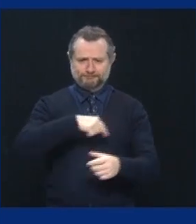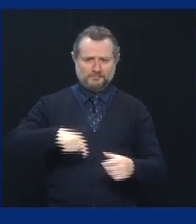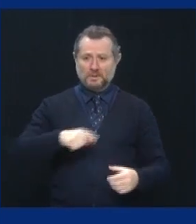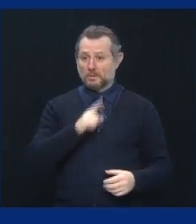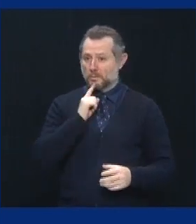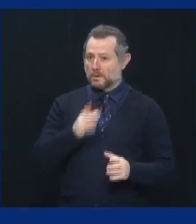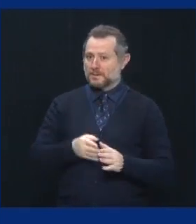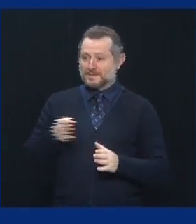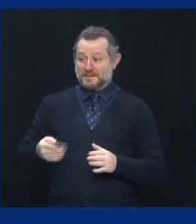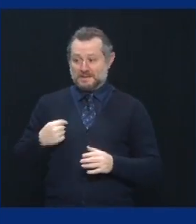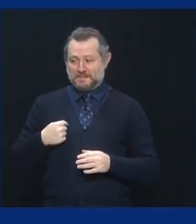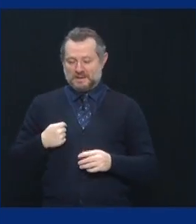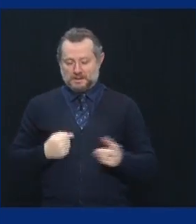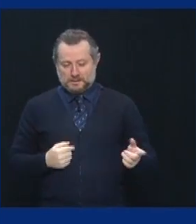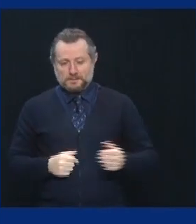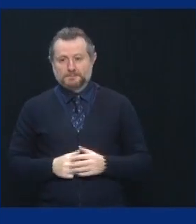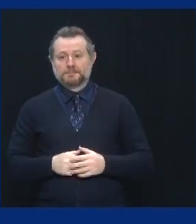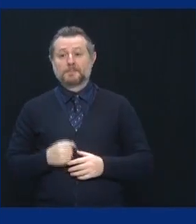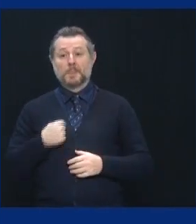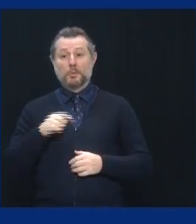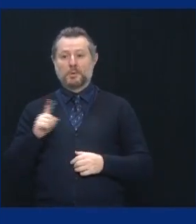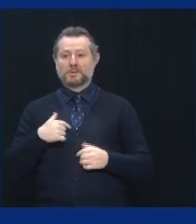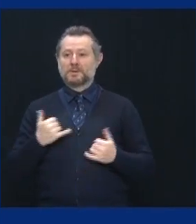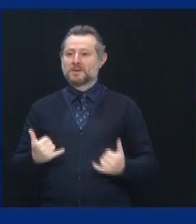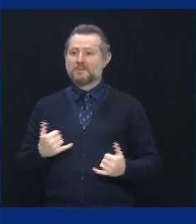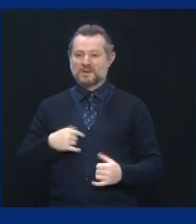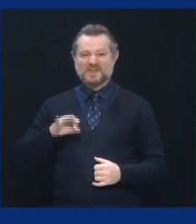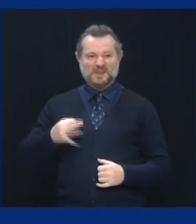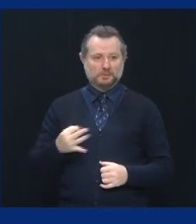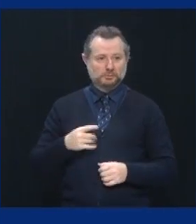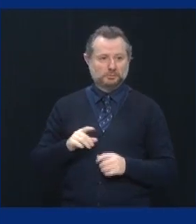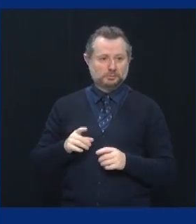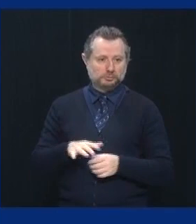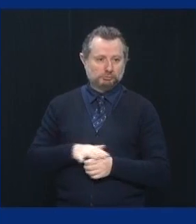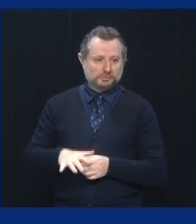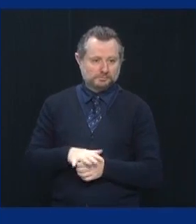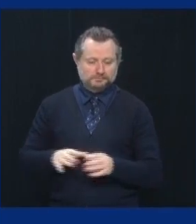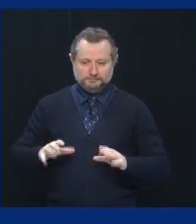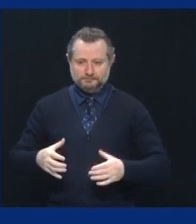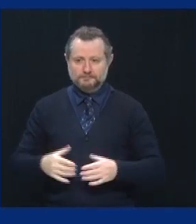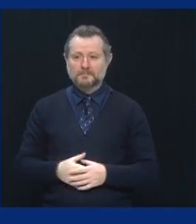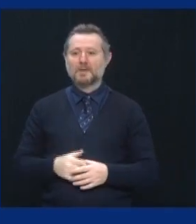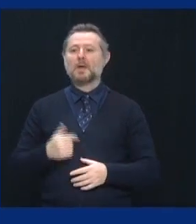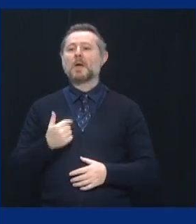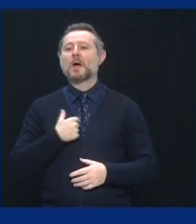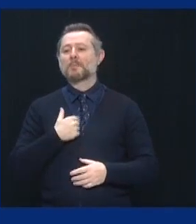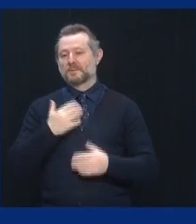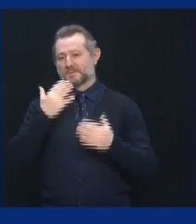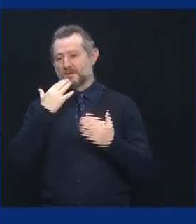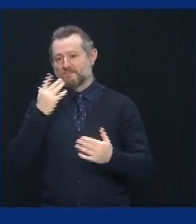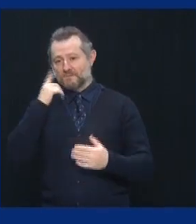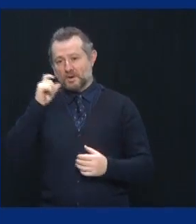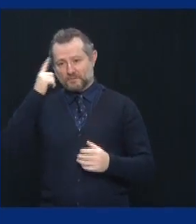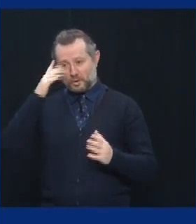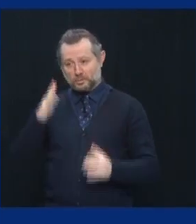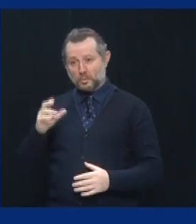CLARK, WHO DOES SUCH A PHENOMENAL JOB ON BEHALF OF THE PEOPLE IN THE NINTH CONGRESSIONAL DISTRICT, THE